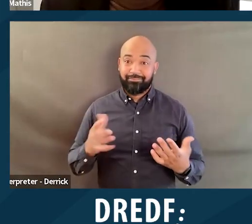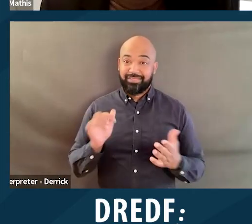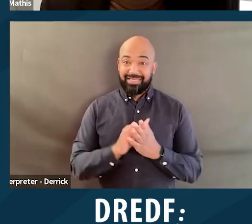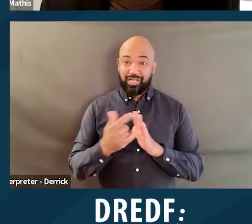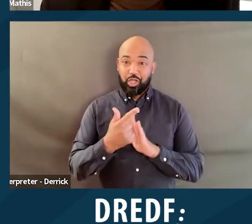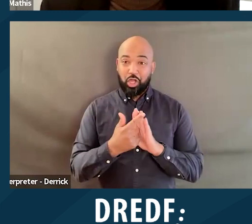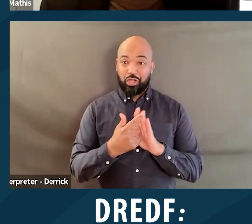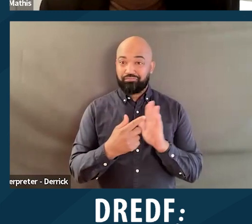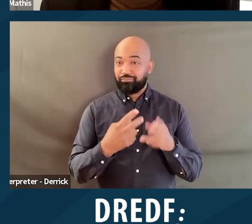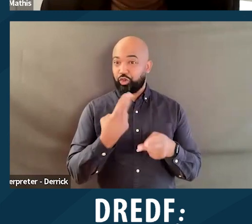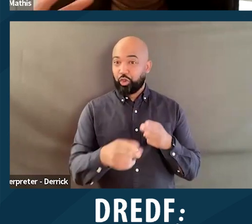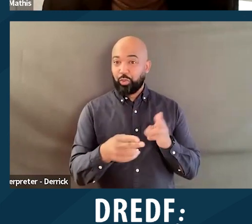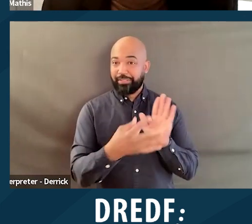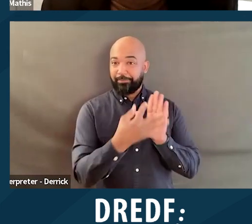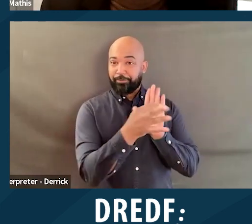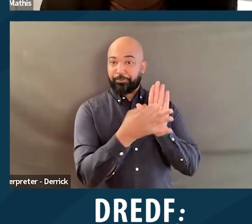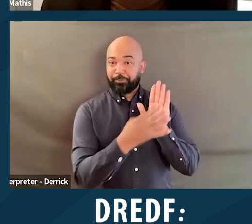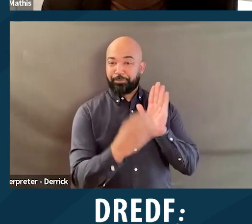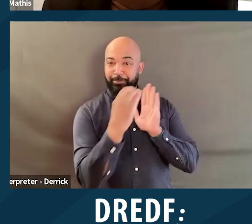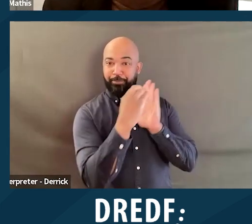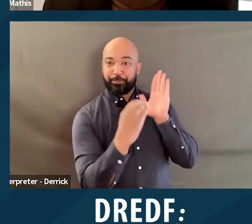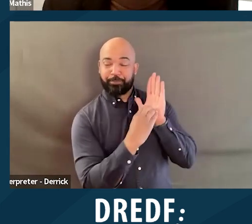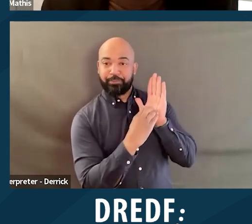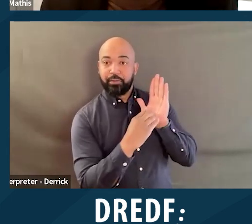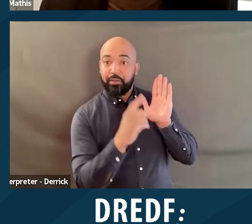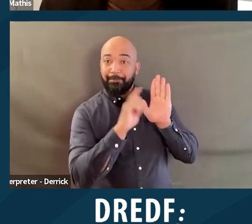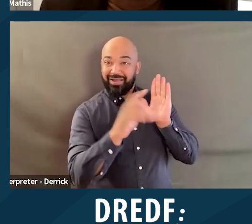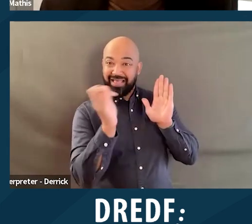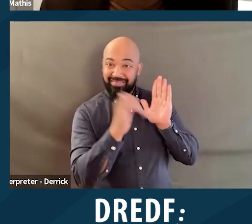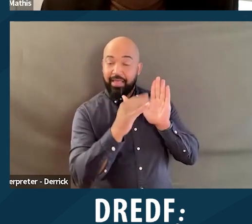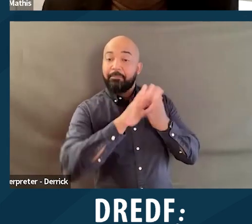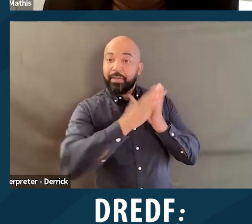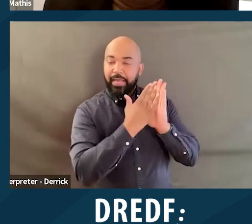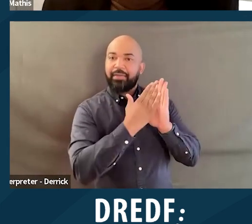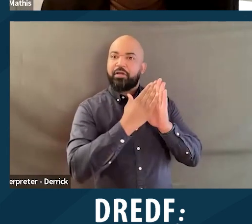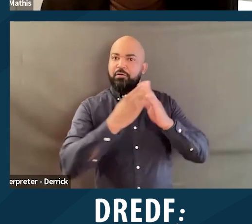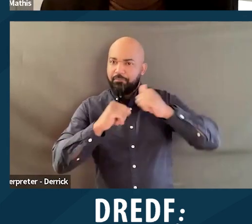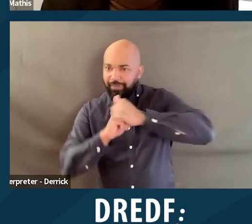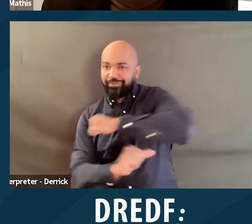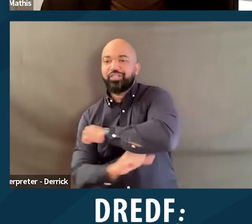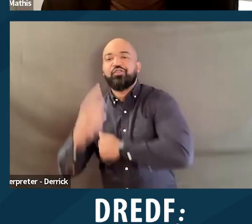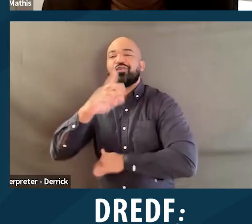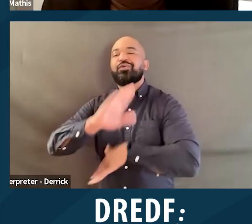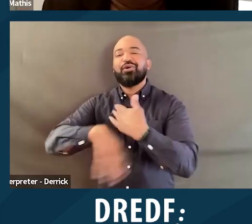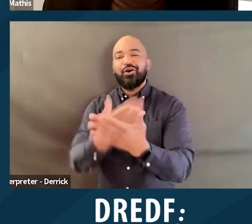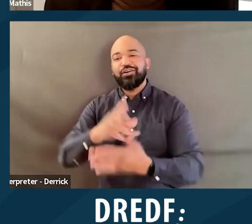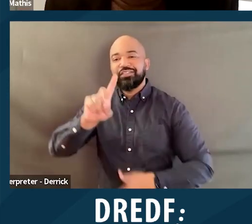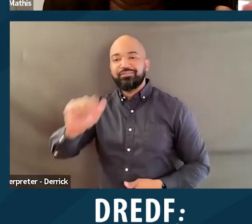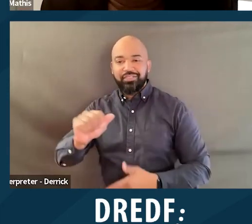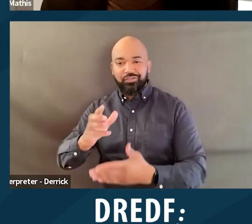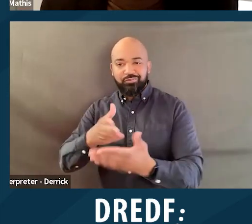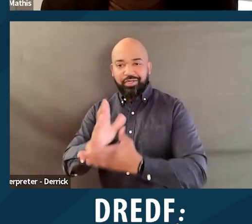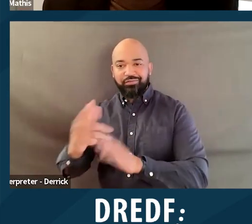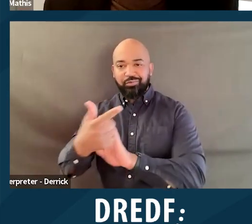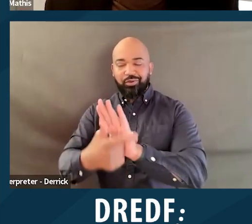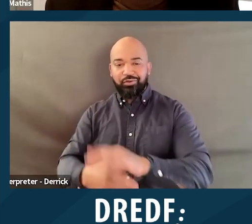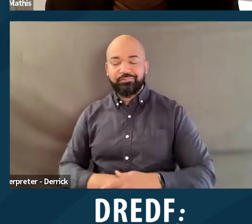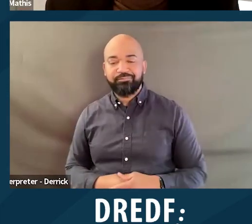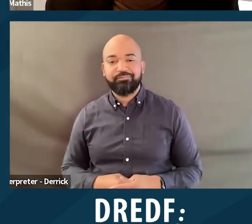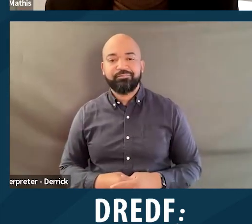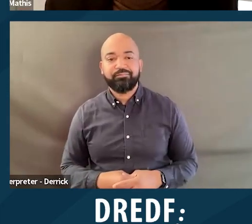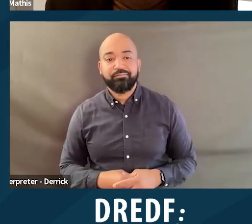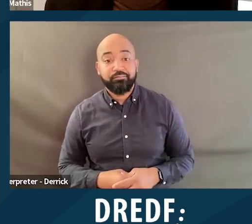And even though that law is pretty short, it has become the foundation for all of disability rights